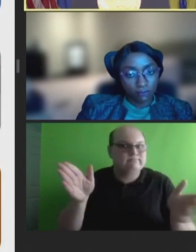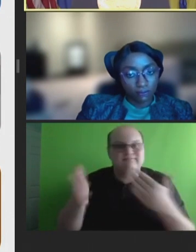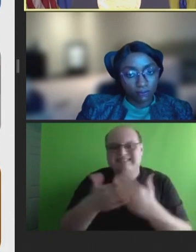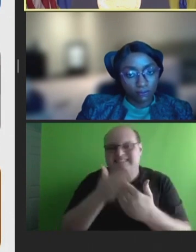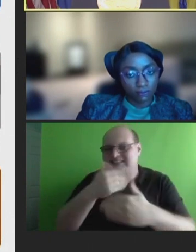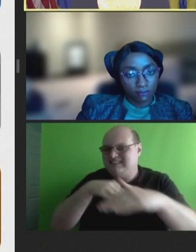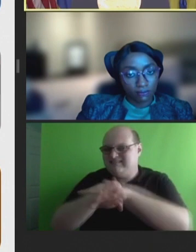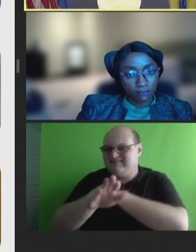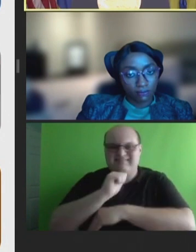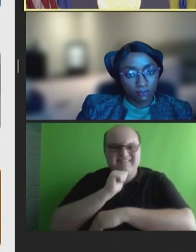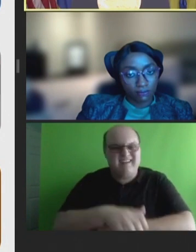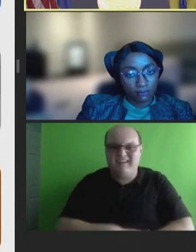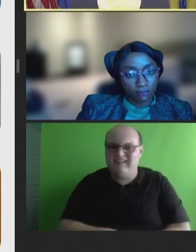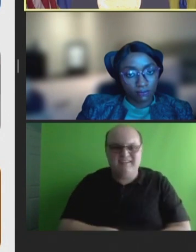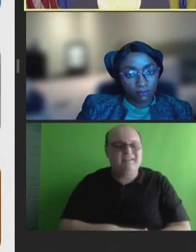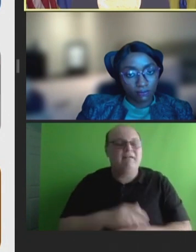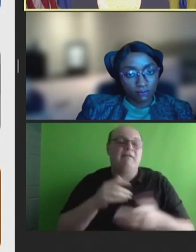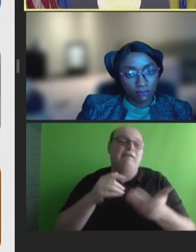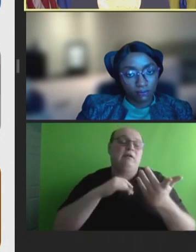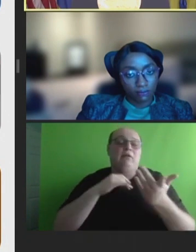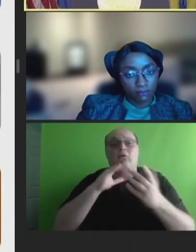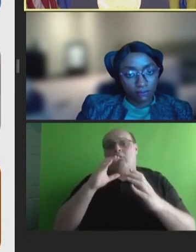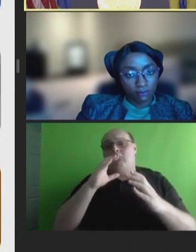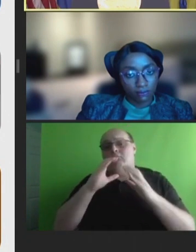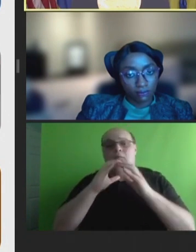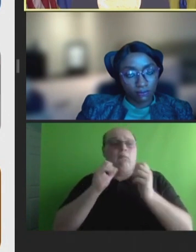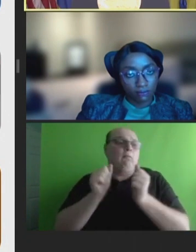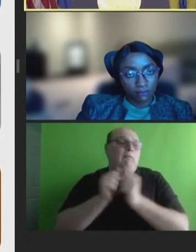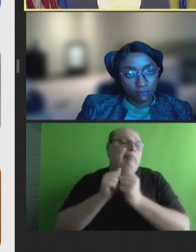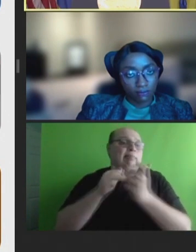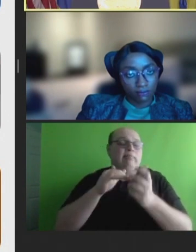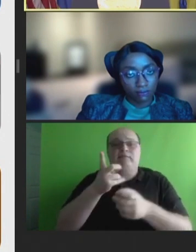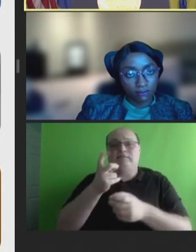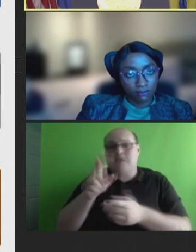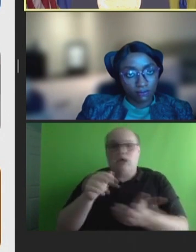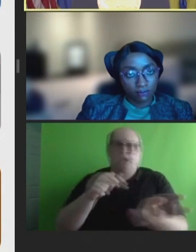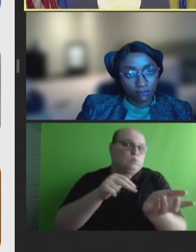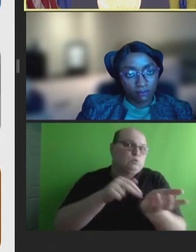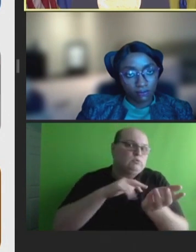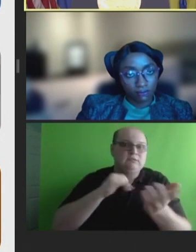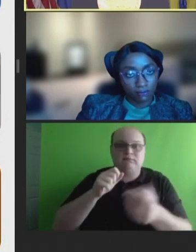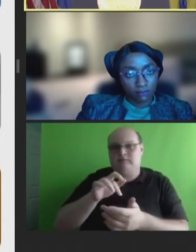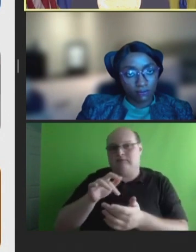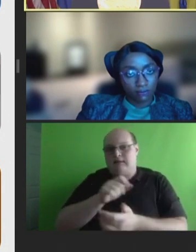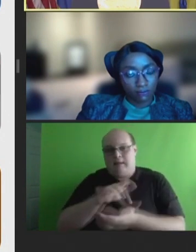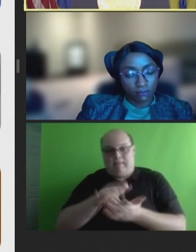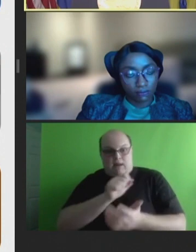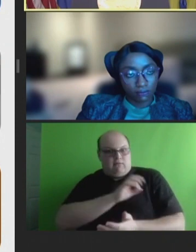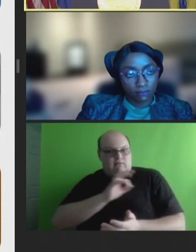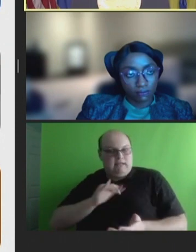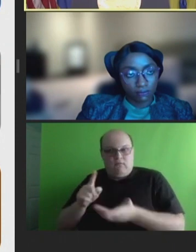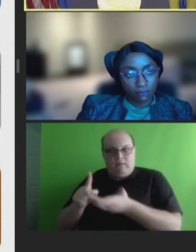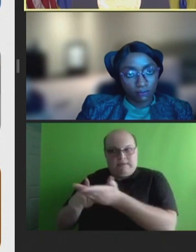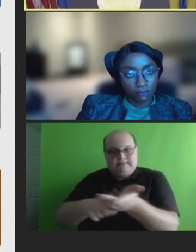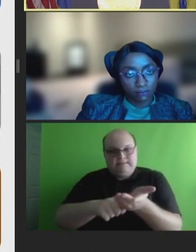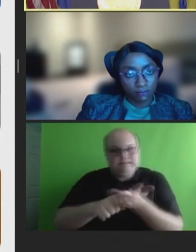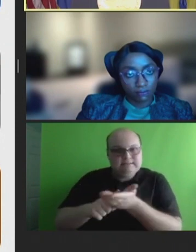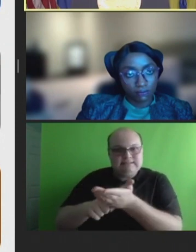about conversations with doctors and nurses who recommend vaccinations, we know that they are